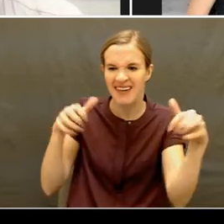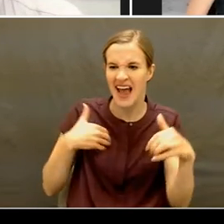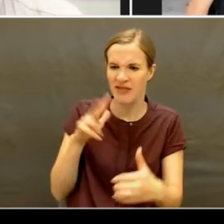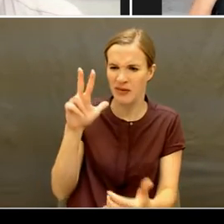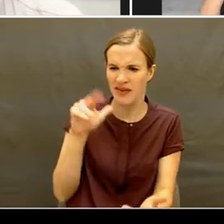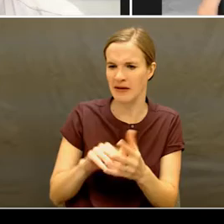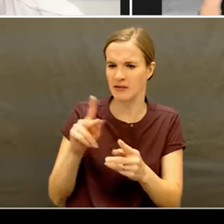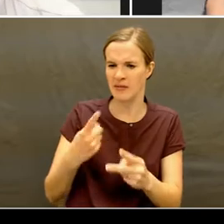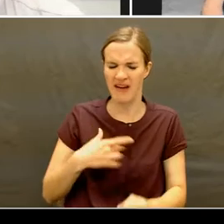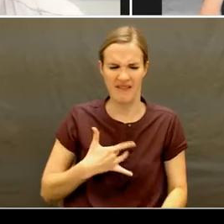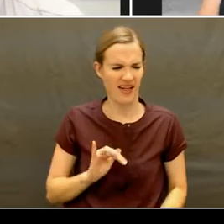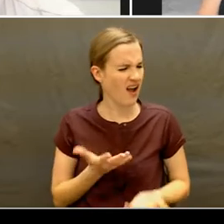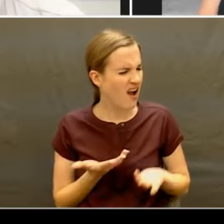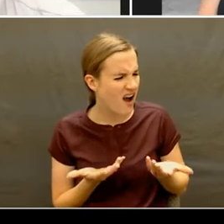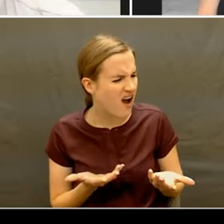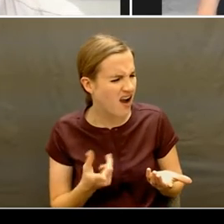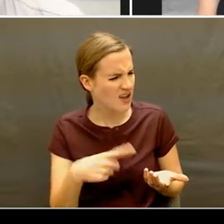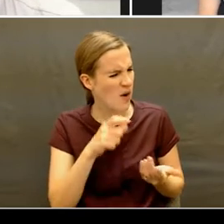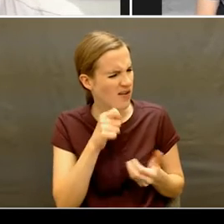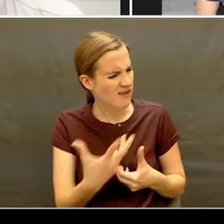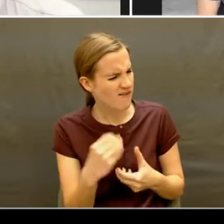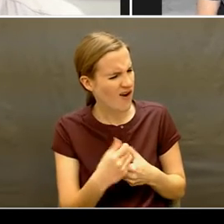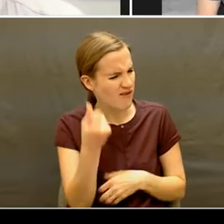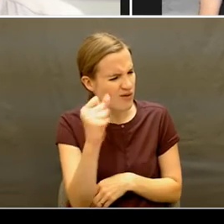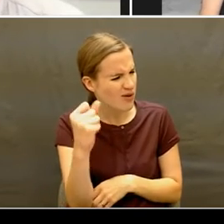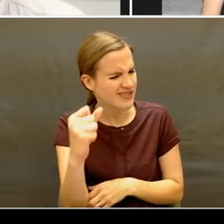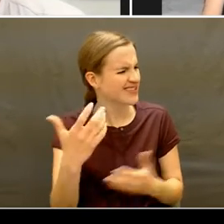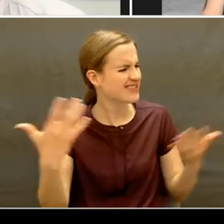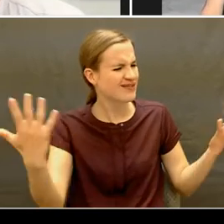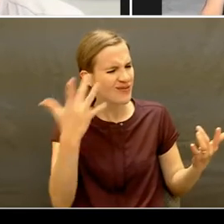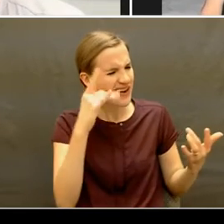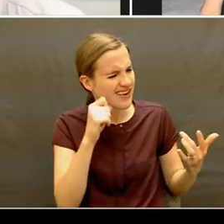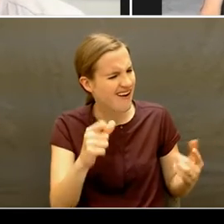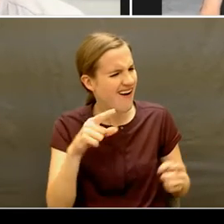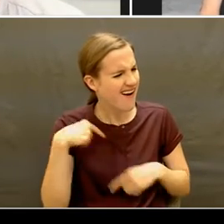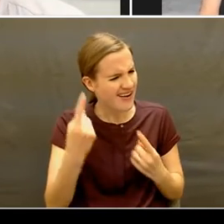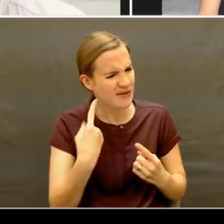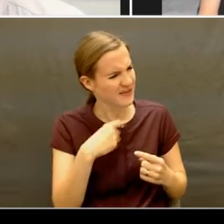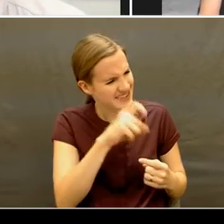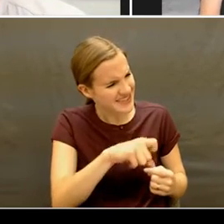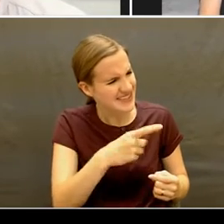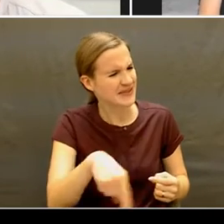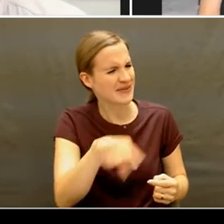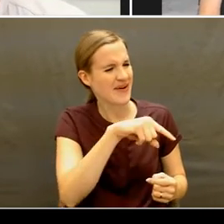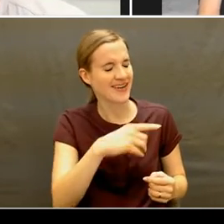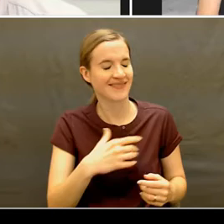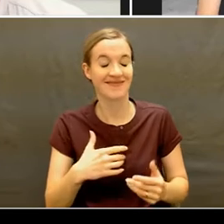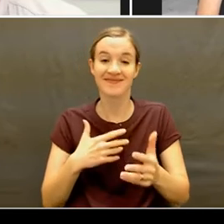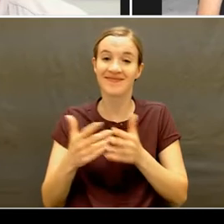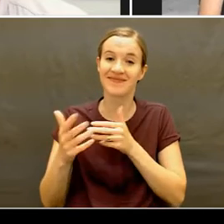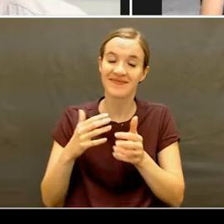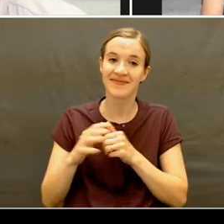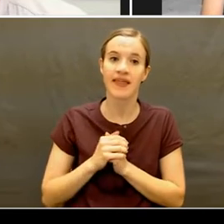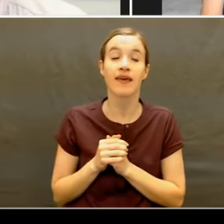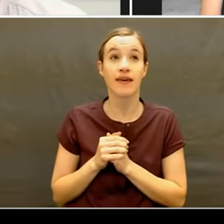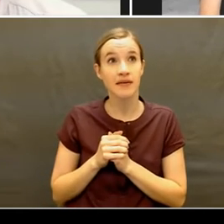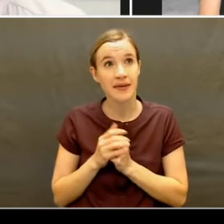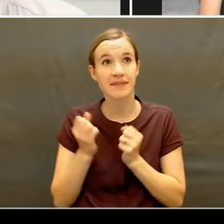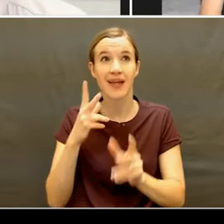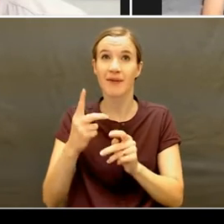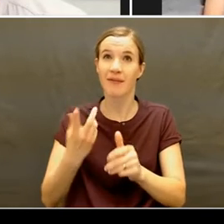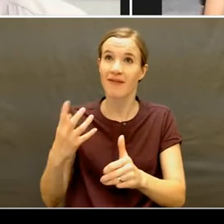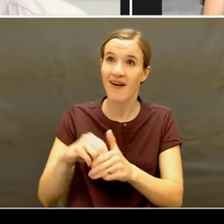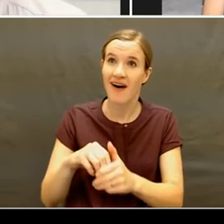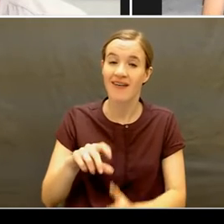it was a great celebration. It was really, you know, the Kennedys were all about that time and